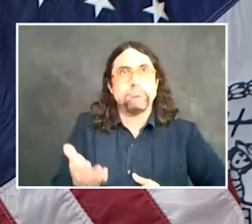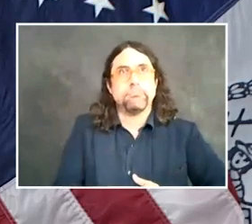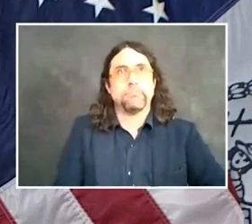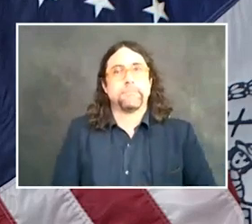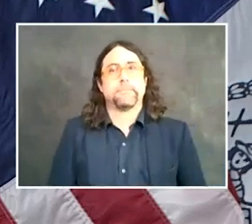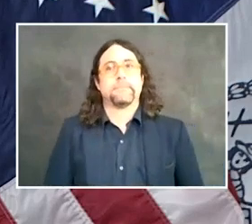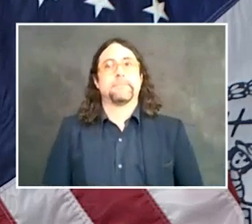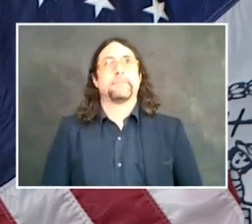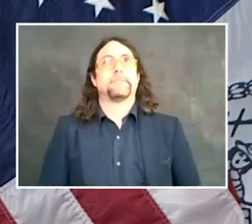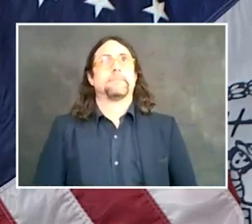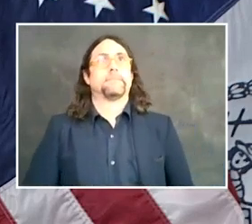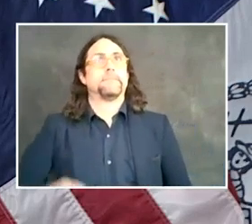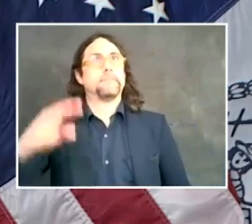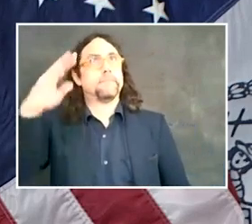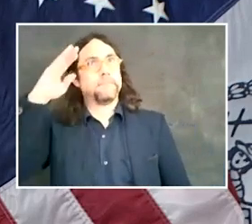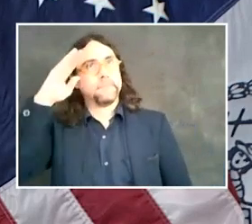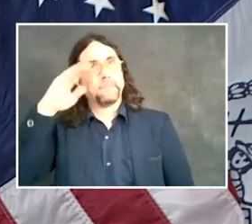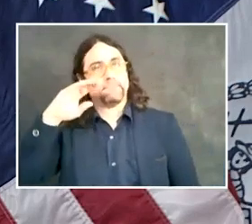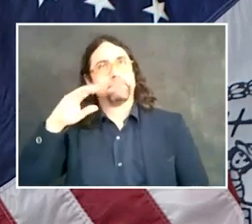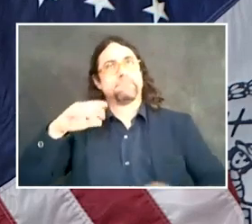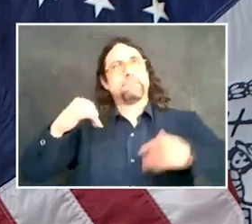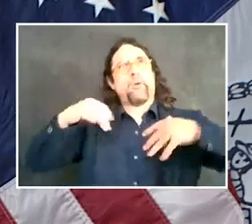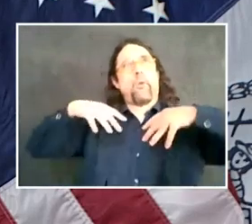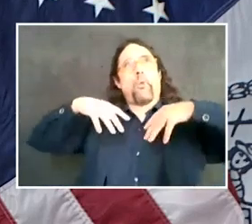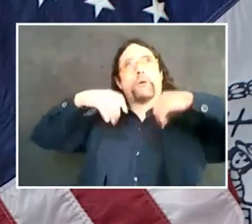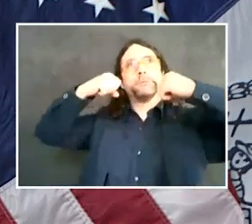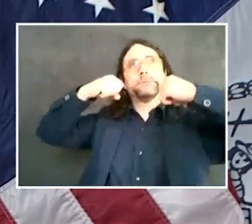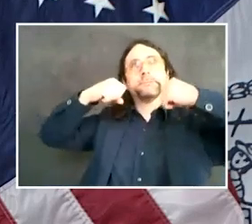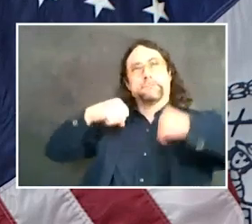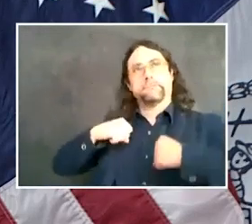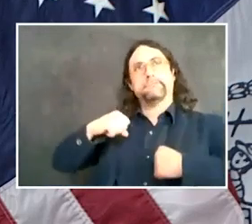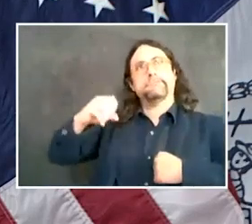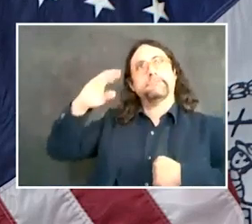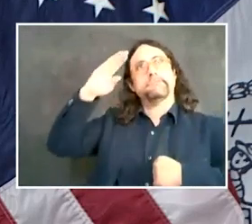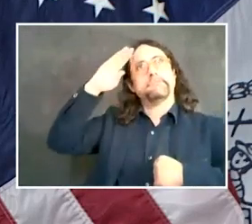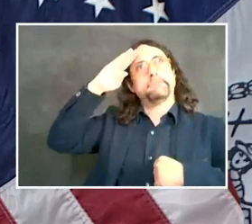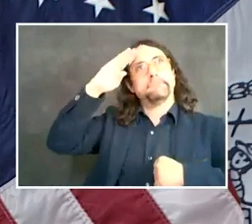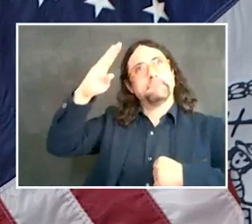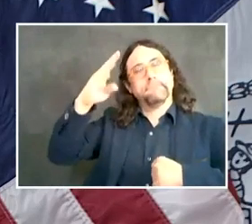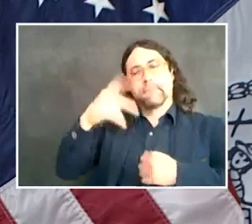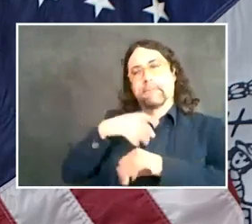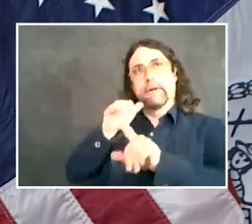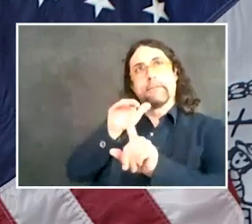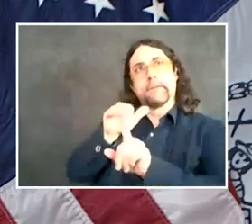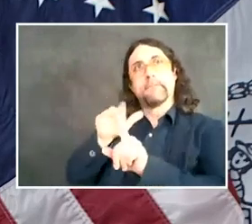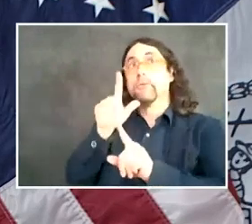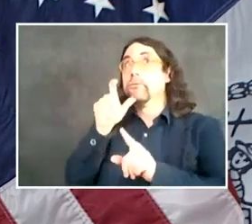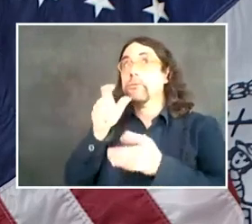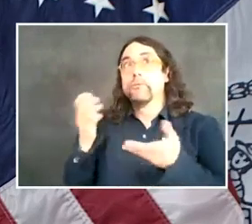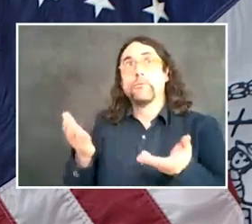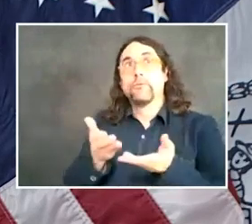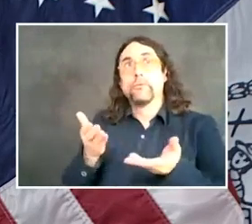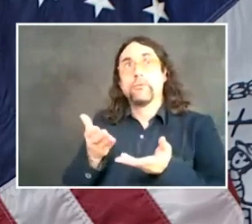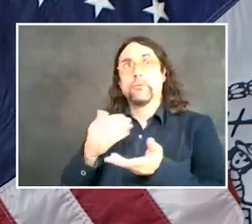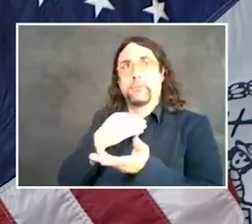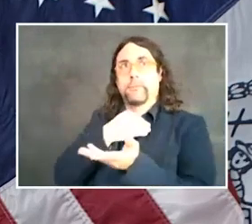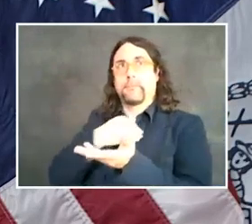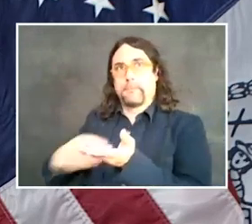JOURNALIST. HI ALL, JUST A REMINDER THAT WE HAVE FIRST LADY McCRAY AND